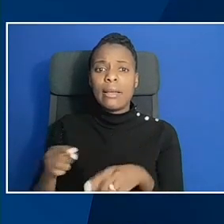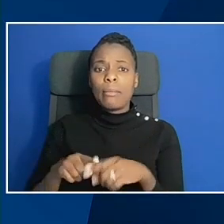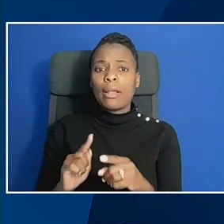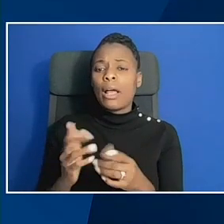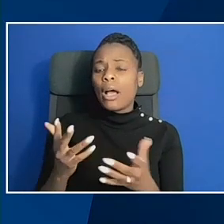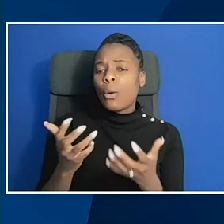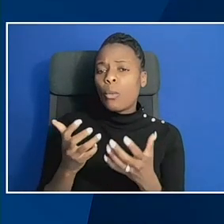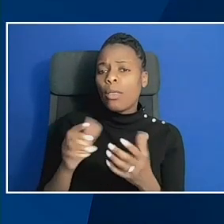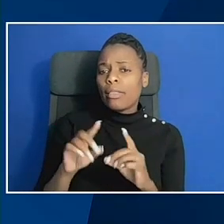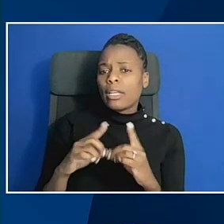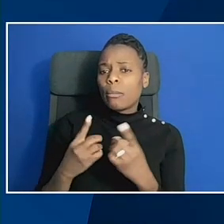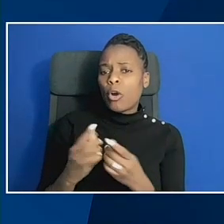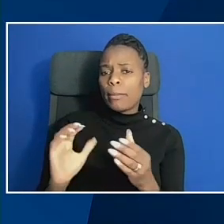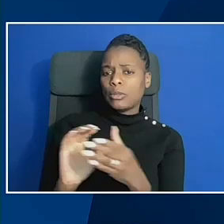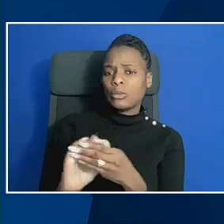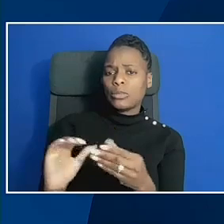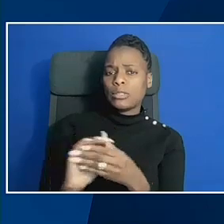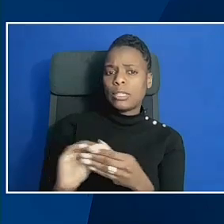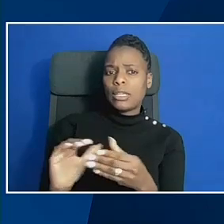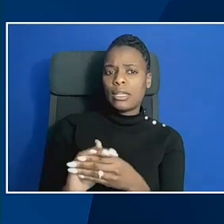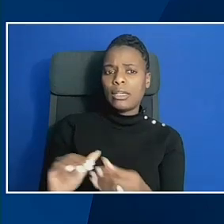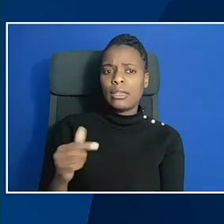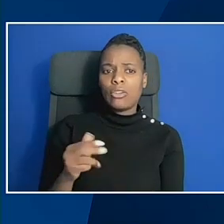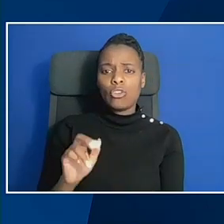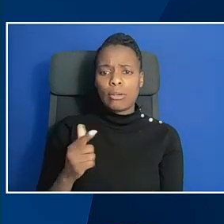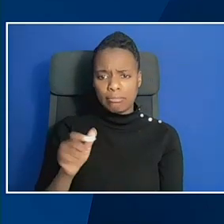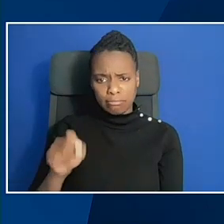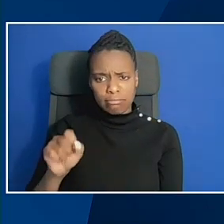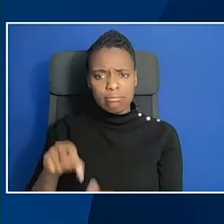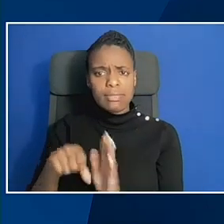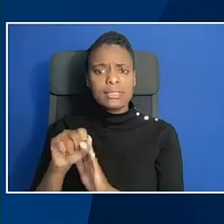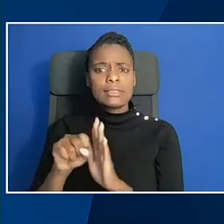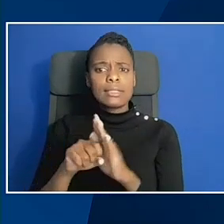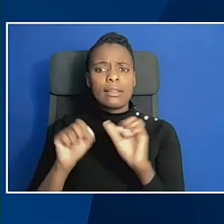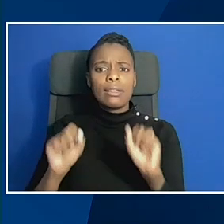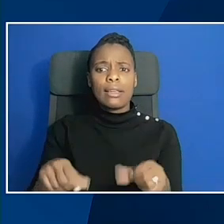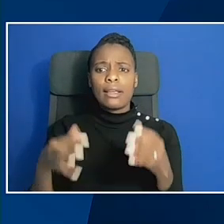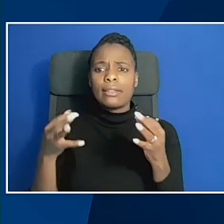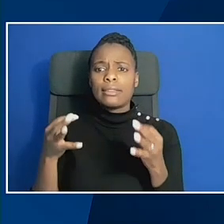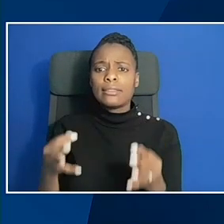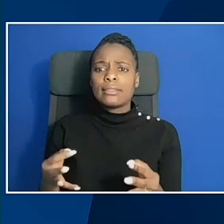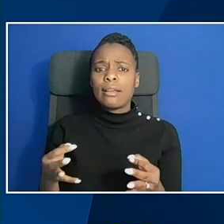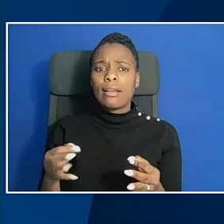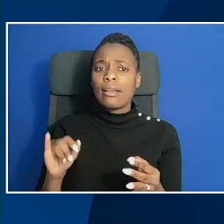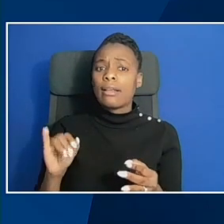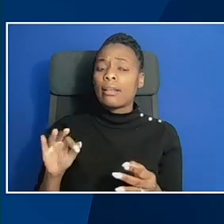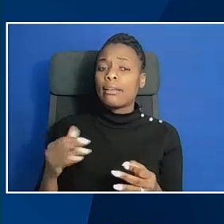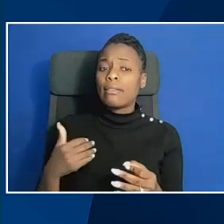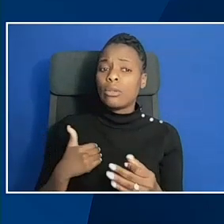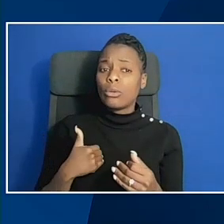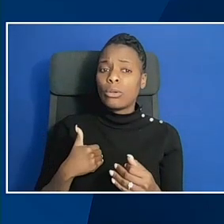Yeah. Well, obviously I would say the state gets to decide, but if you have any specific- are you proposing that a